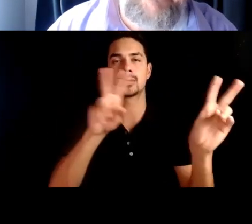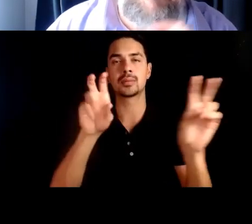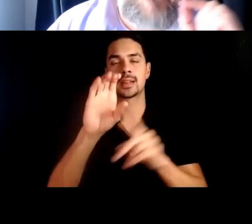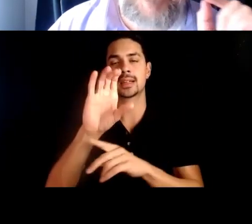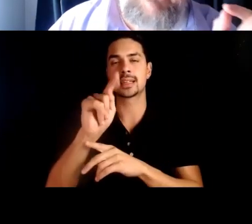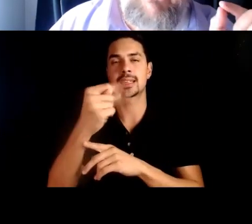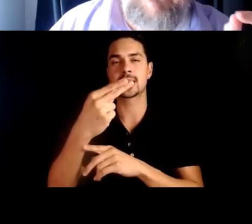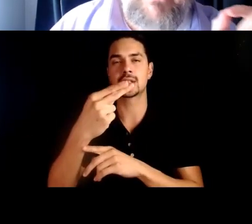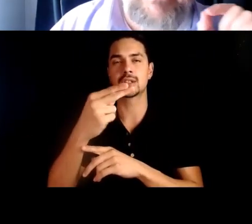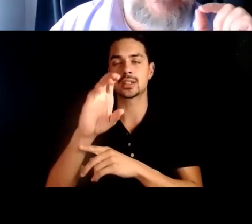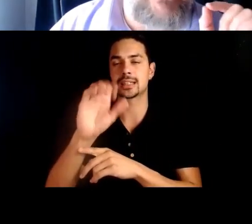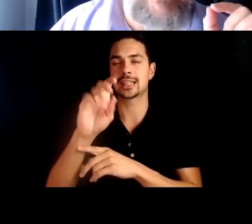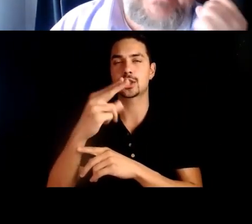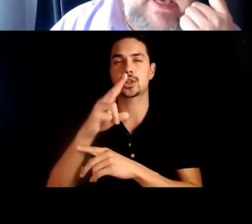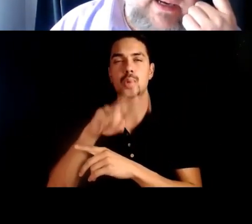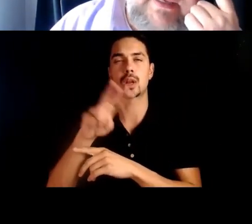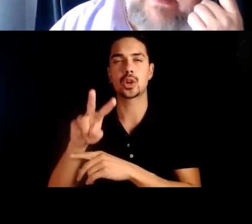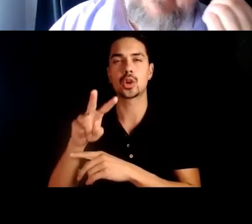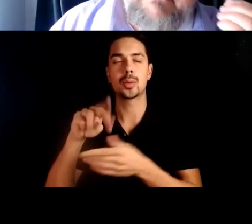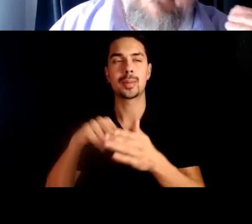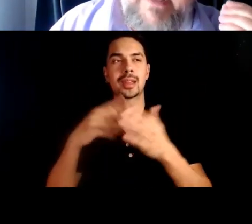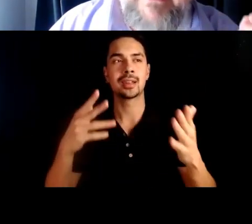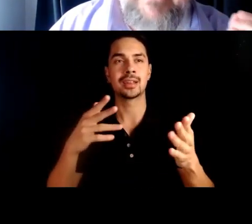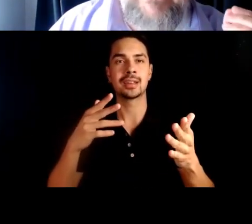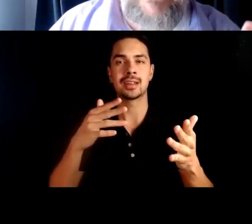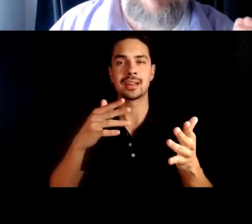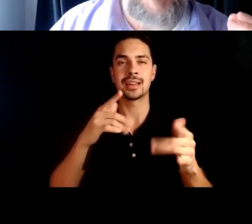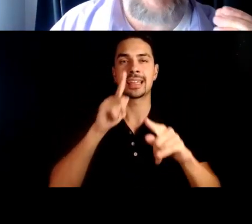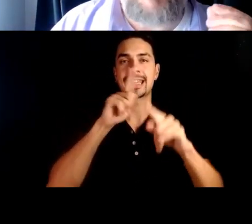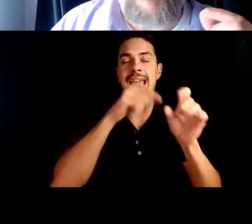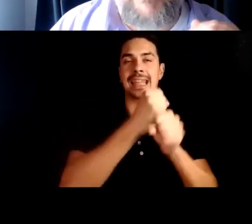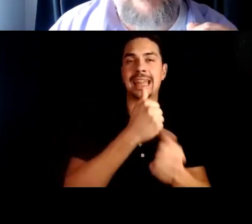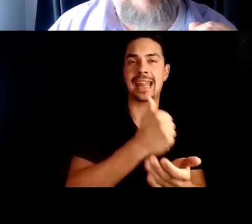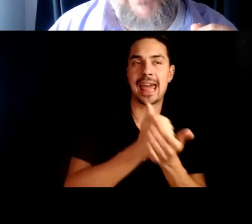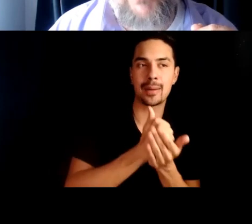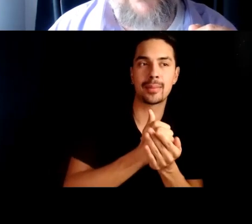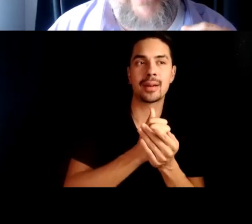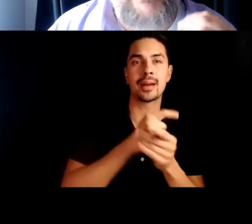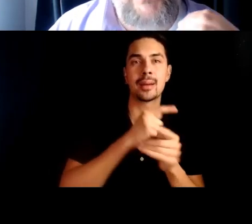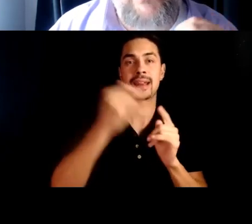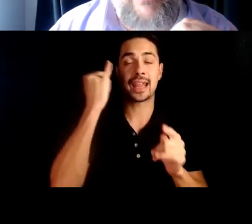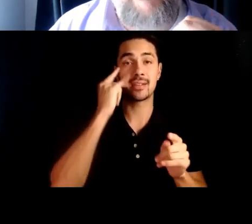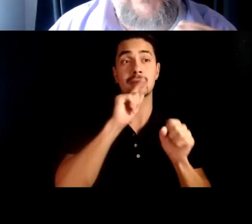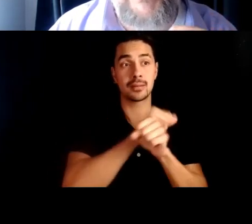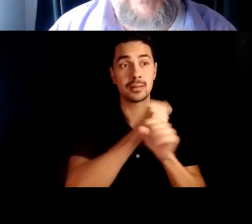But the important part is to realize that many therapists and many medical providers required folks